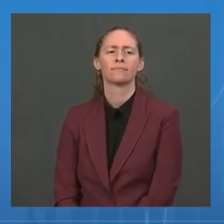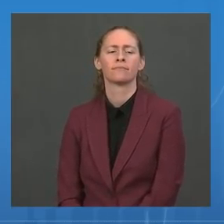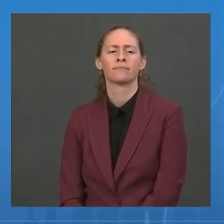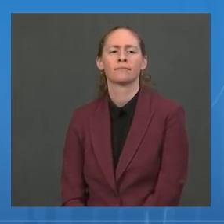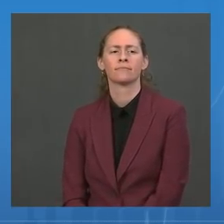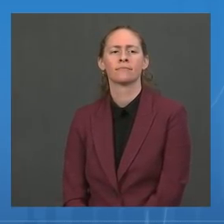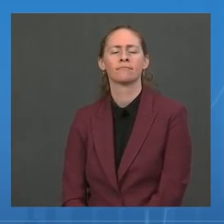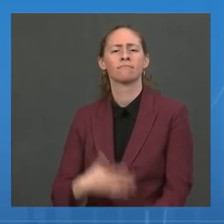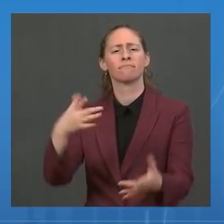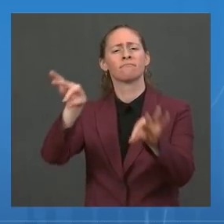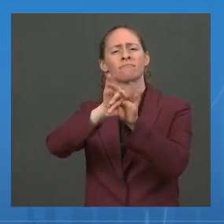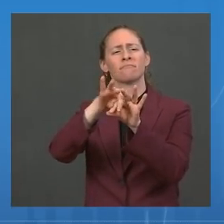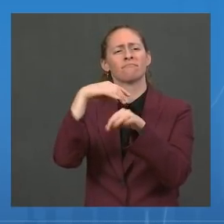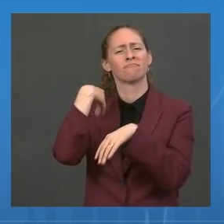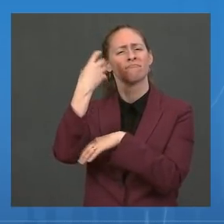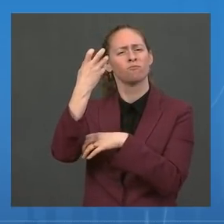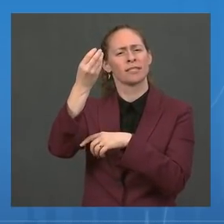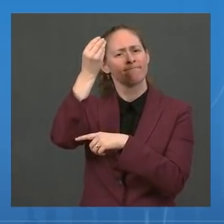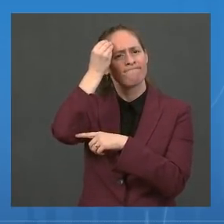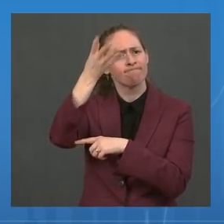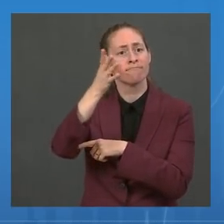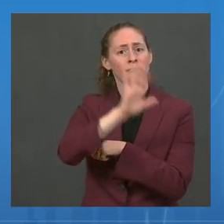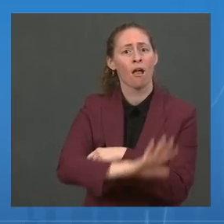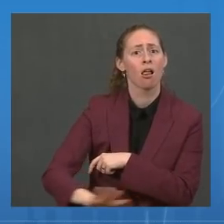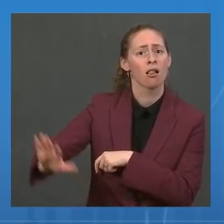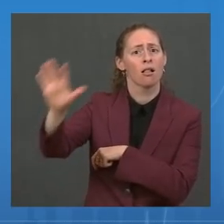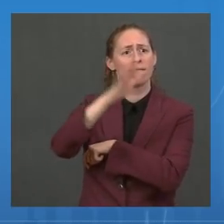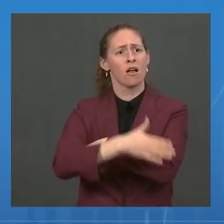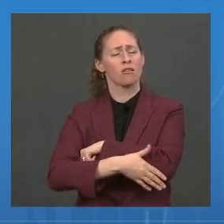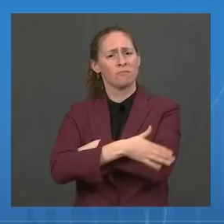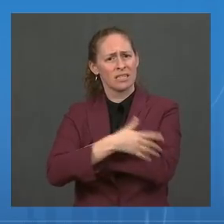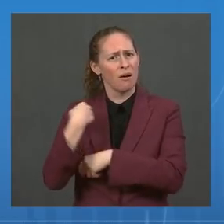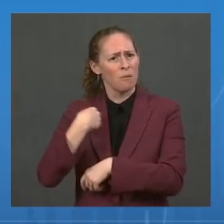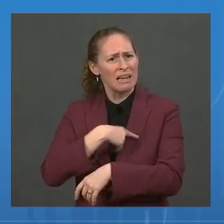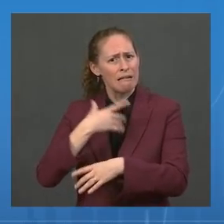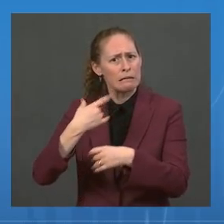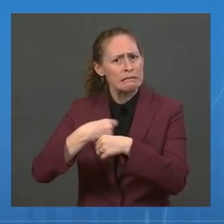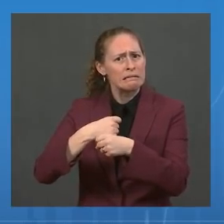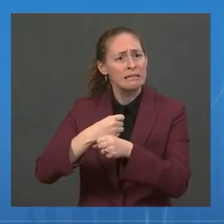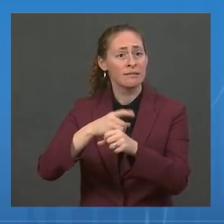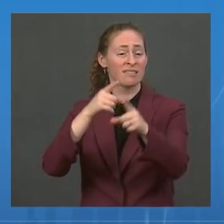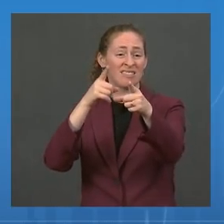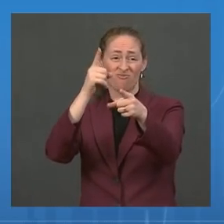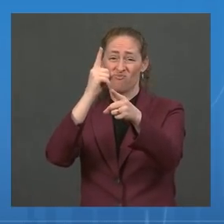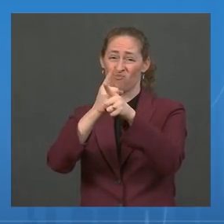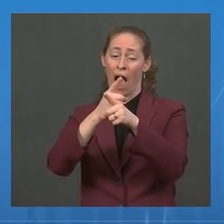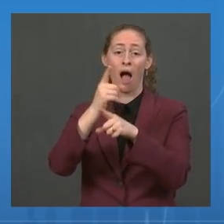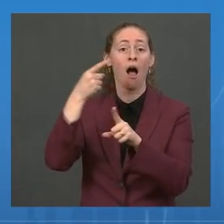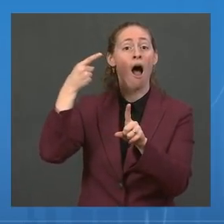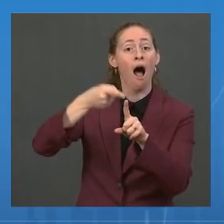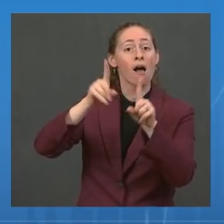across the country remains robust. You're right that the at-home rapid test is under a lot of demand.